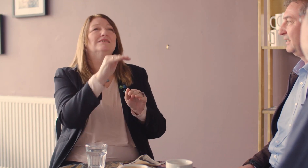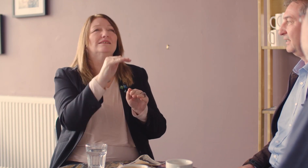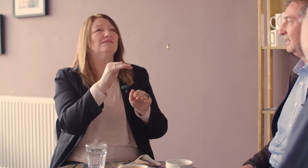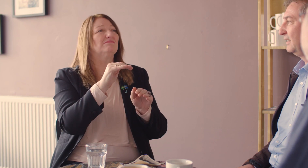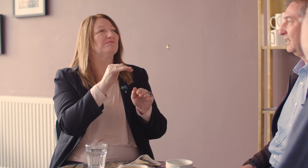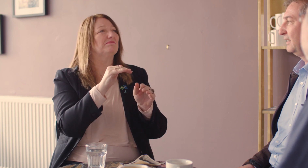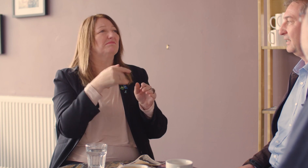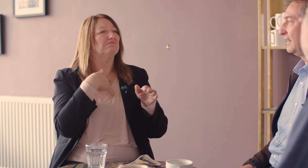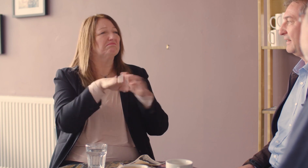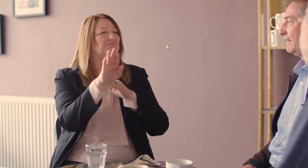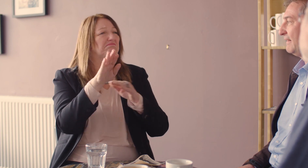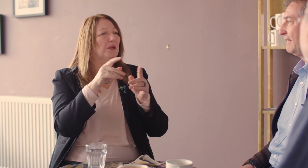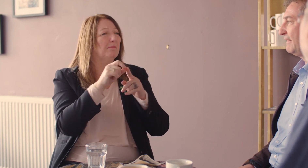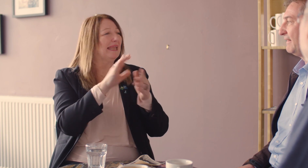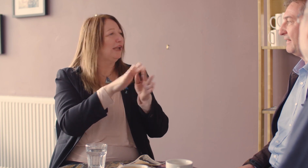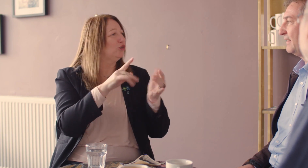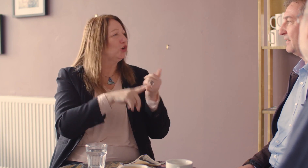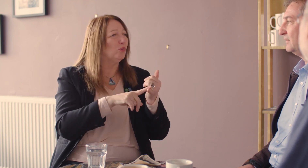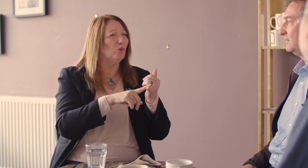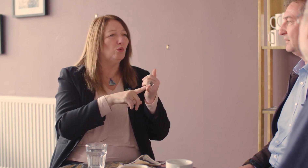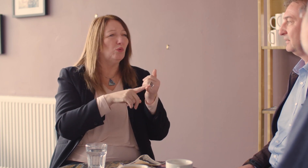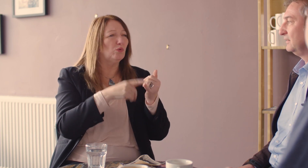When I was older, I went to a PHU school.